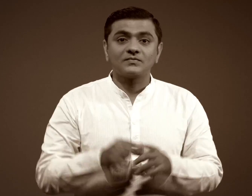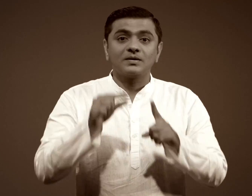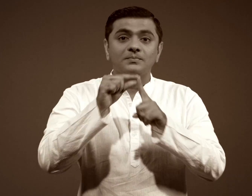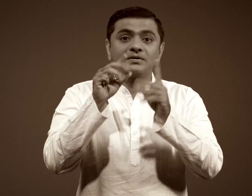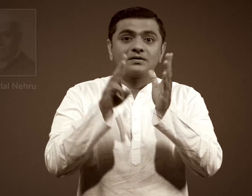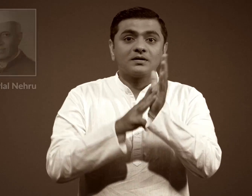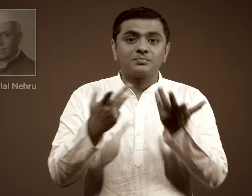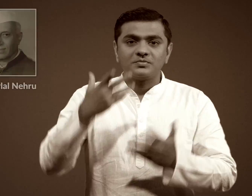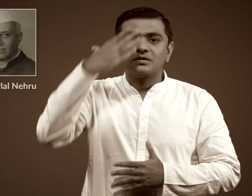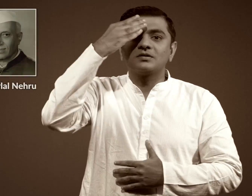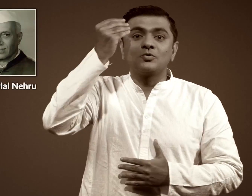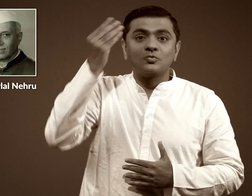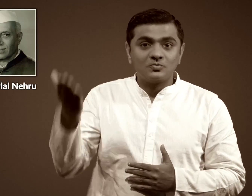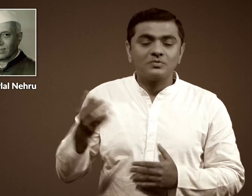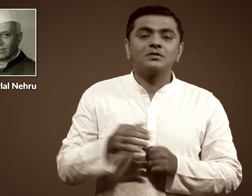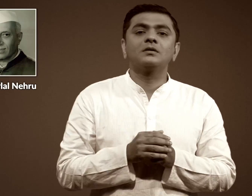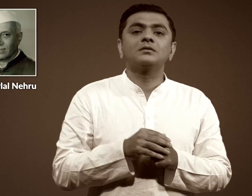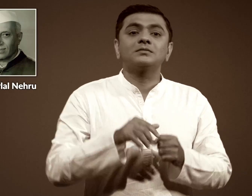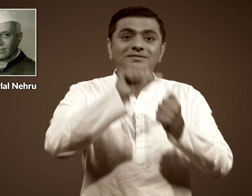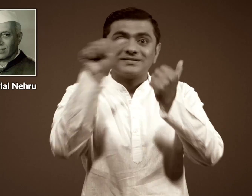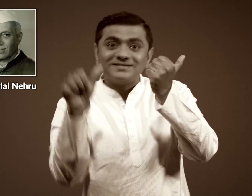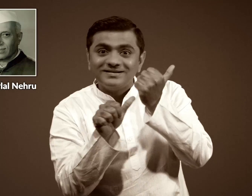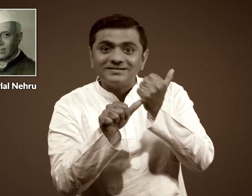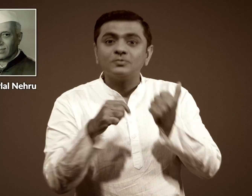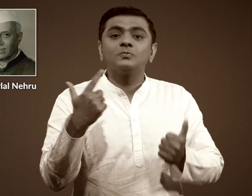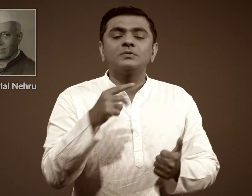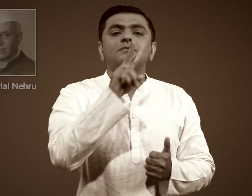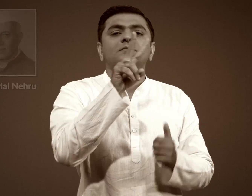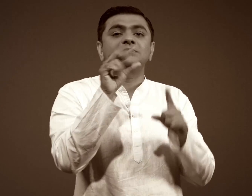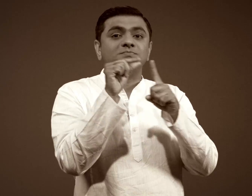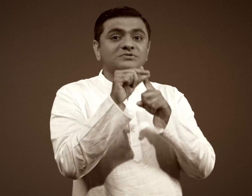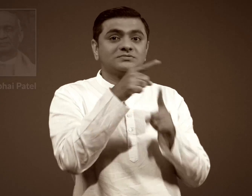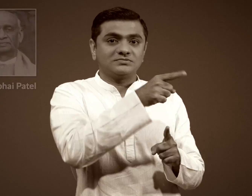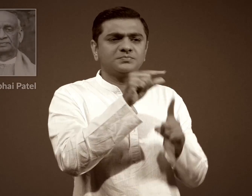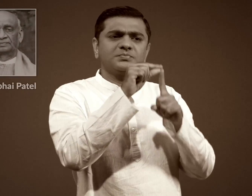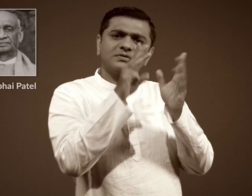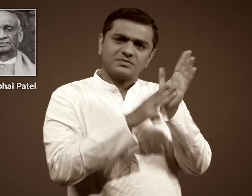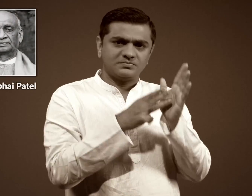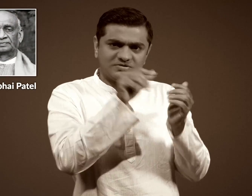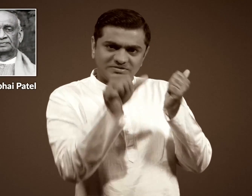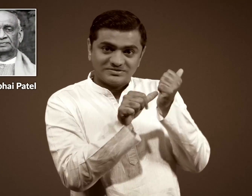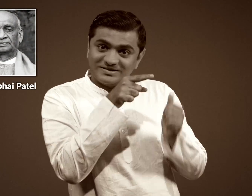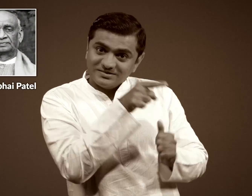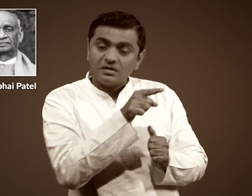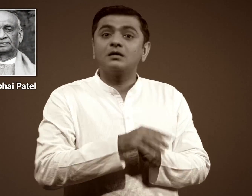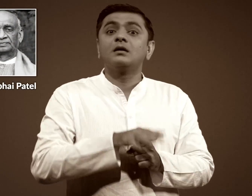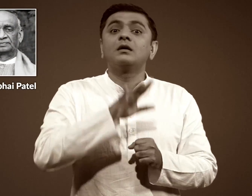However India's prime minister Jawaharlal Nehru, Deputy Prime Minister Vallabhbhai Patel